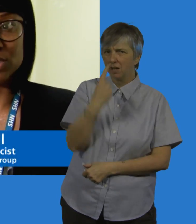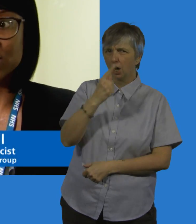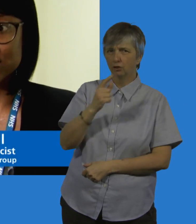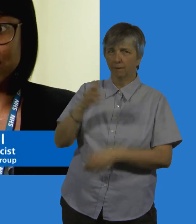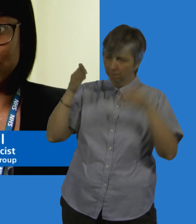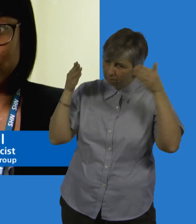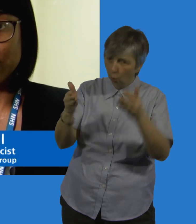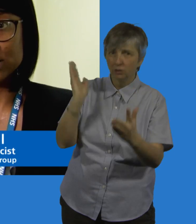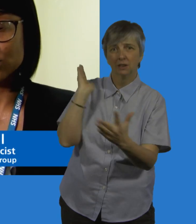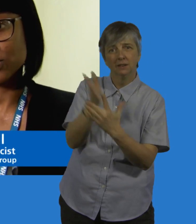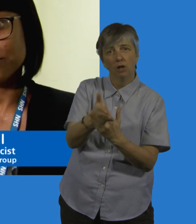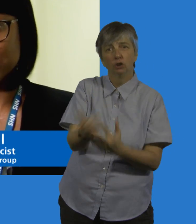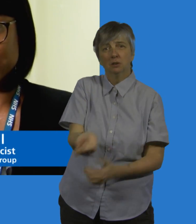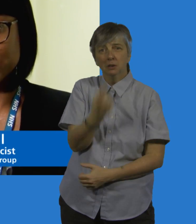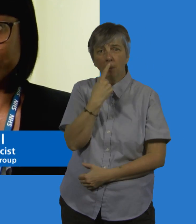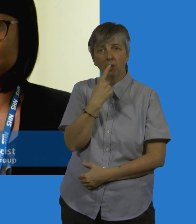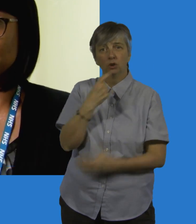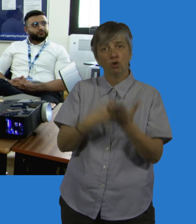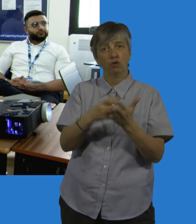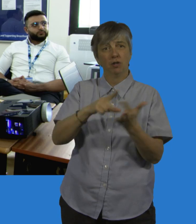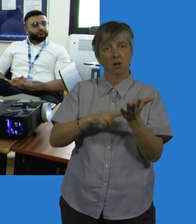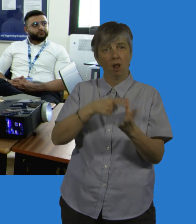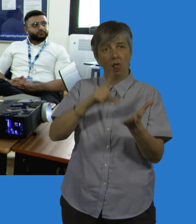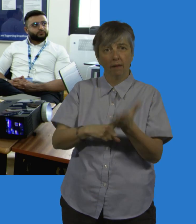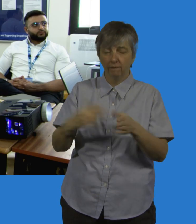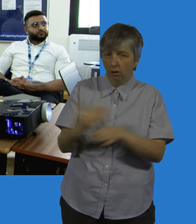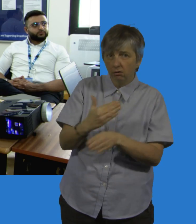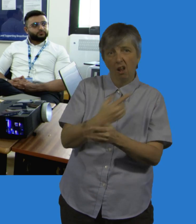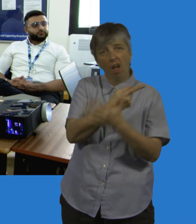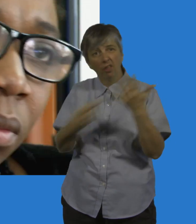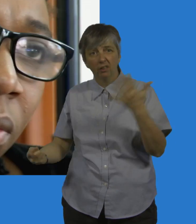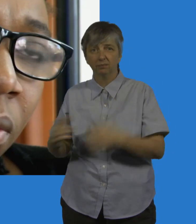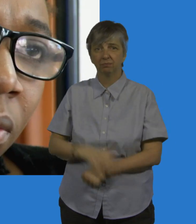function – things like that, whereas the doctor may look at diagnosing. So we work together as a team.